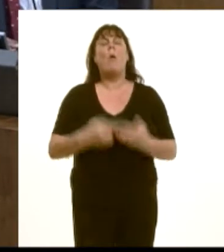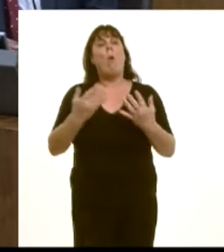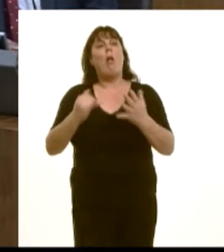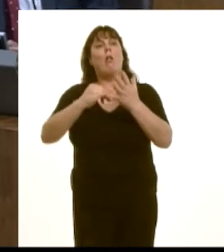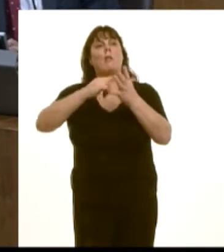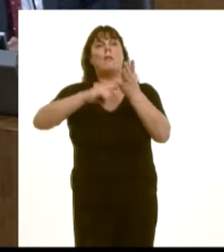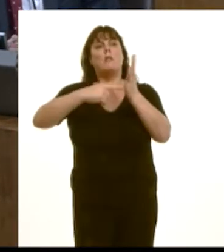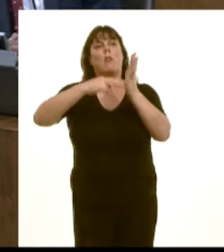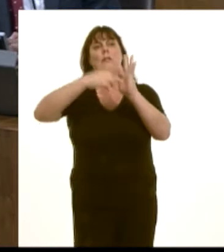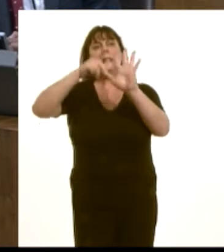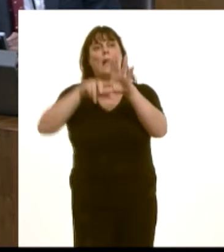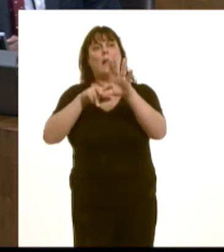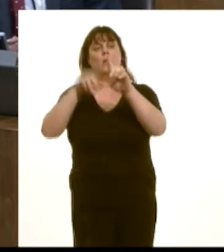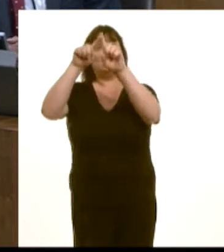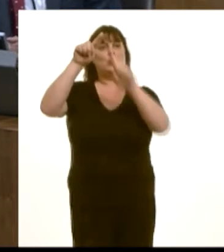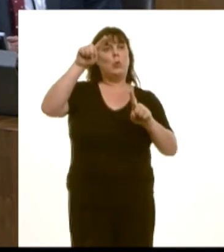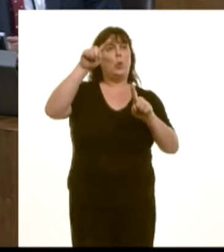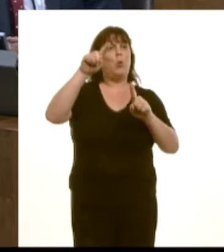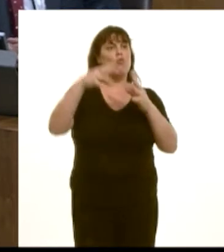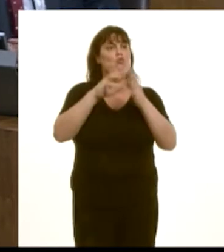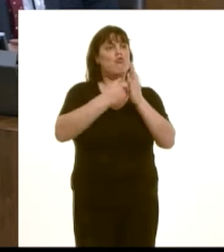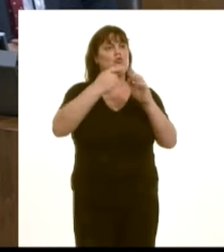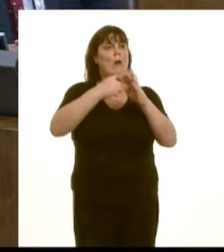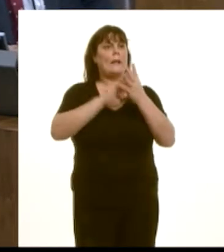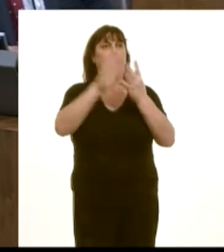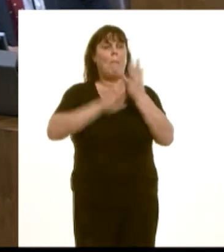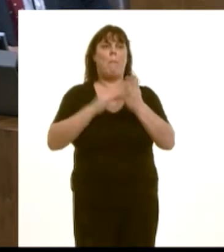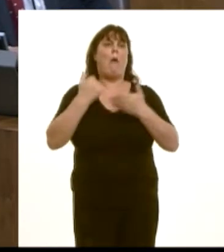for service frequency and times. The improvement of the Halton curve, which the UK Government